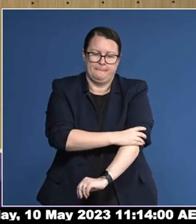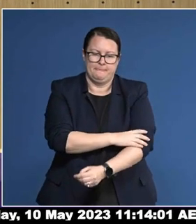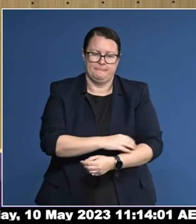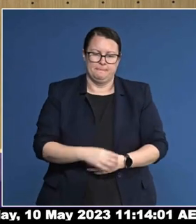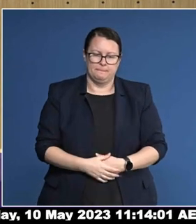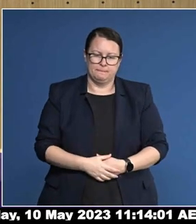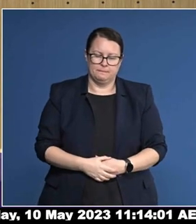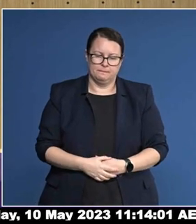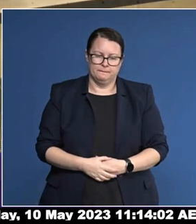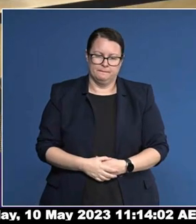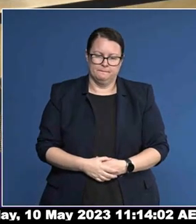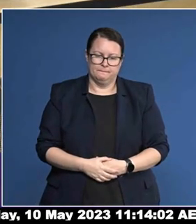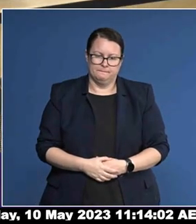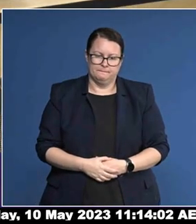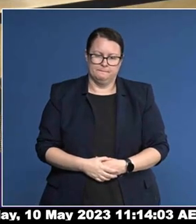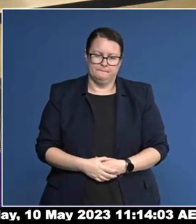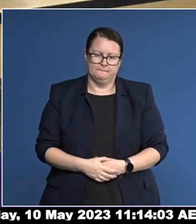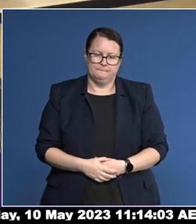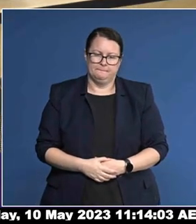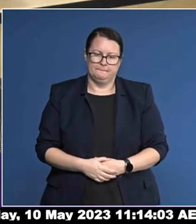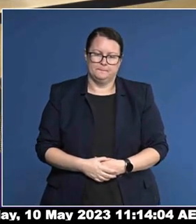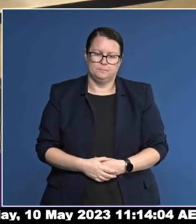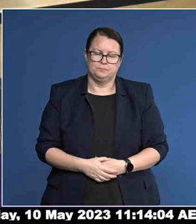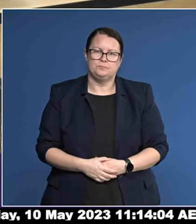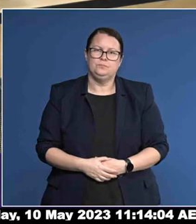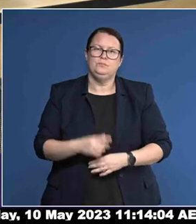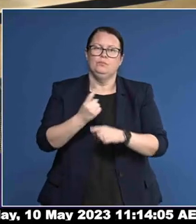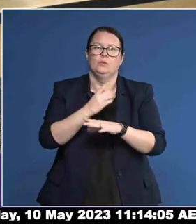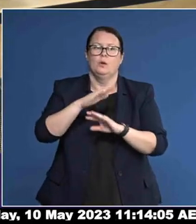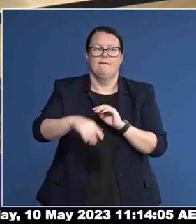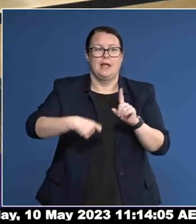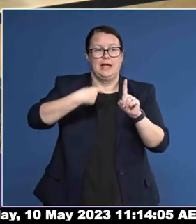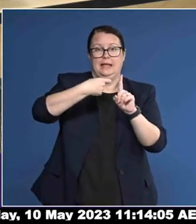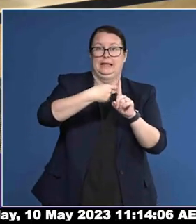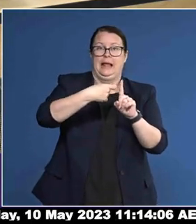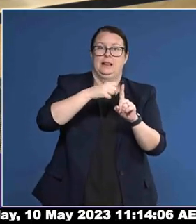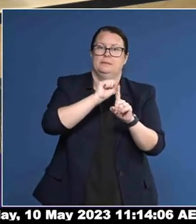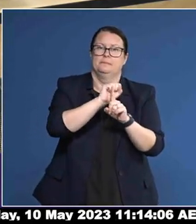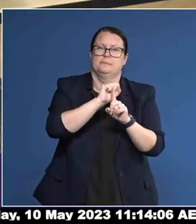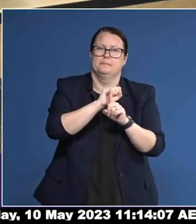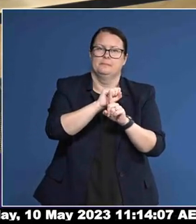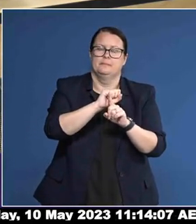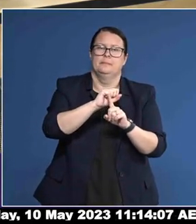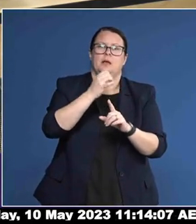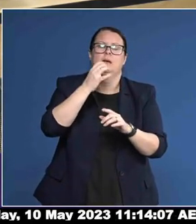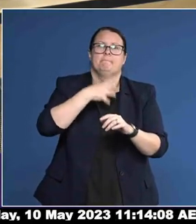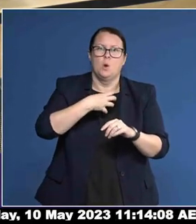to Kaleb engaging in behaviours of increased hitting his head with the palm and spitting,